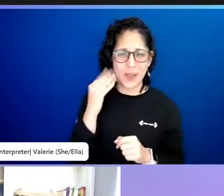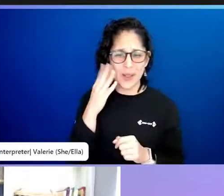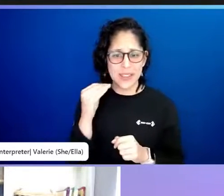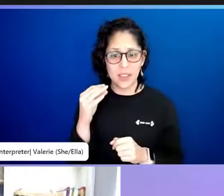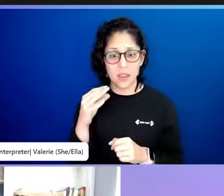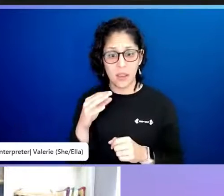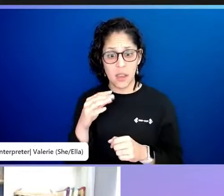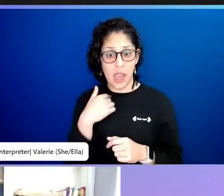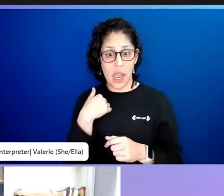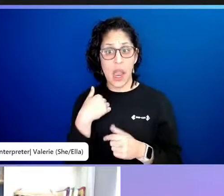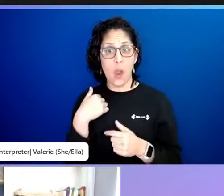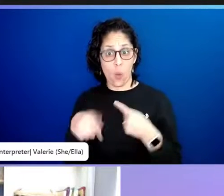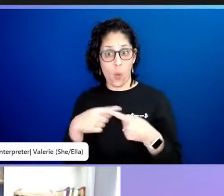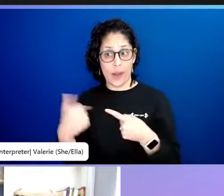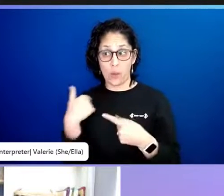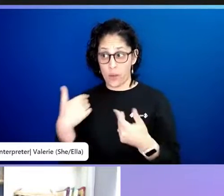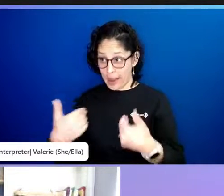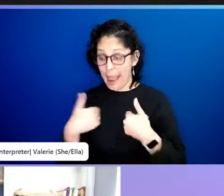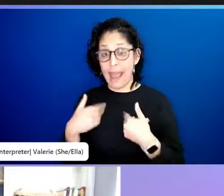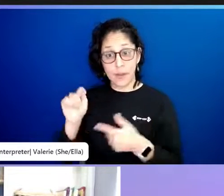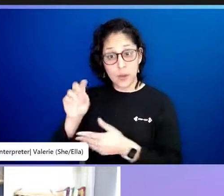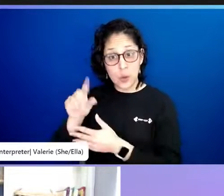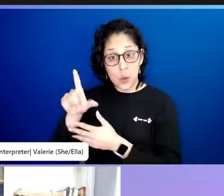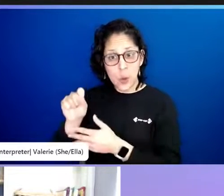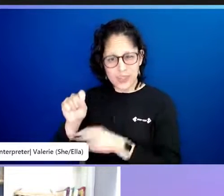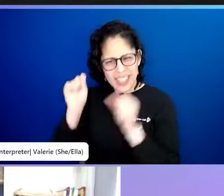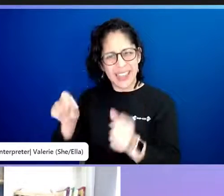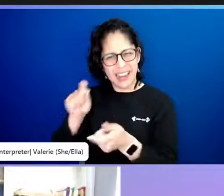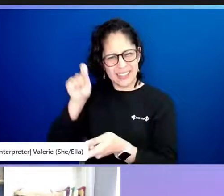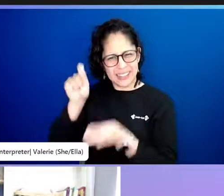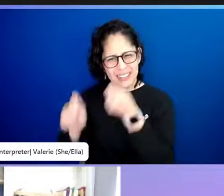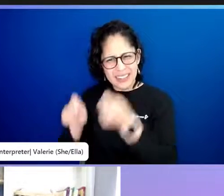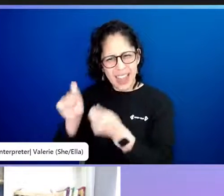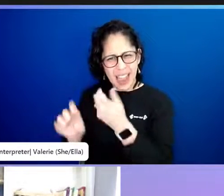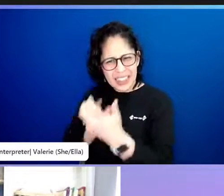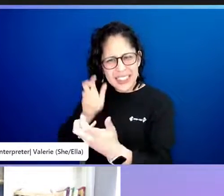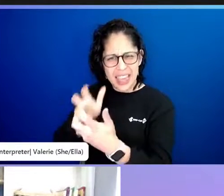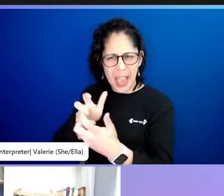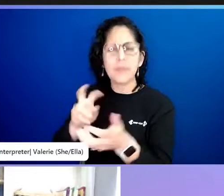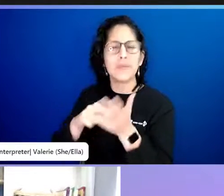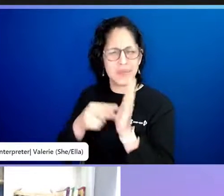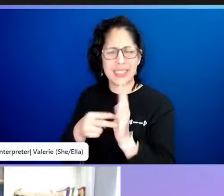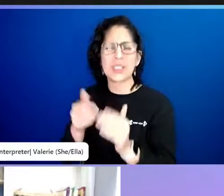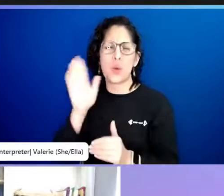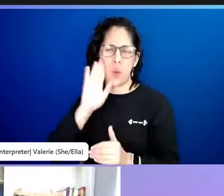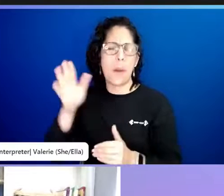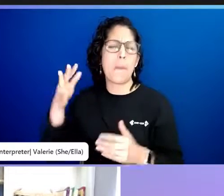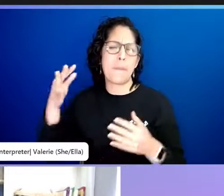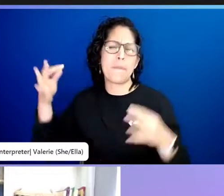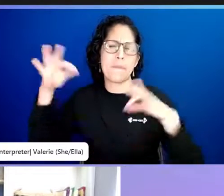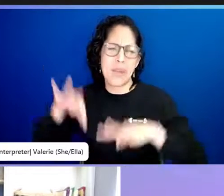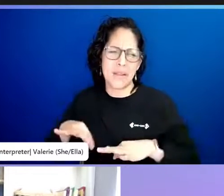for for everyone I think the same thing happens and can happen with cognitive inclusion inclusive